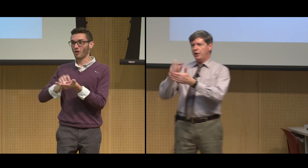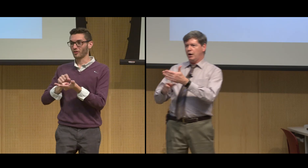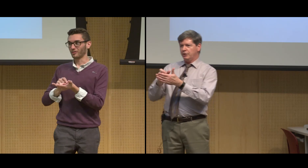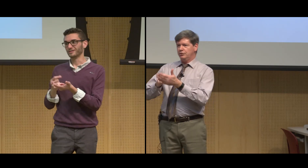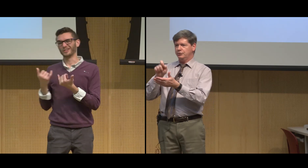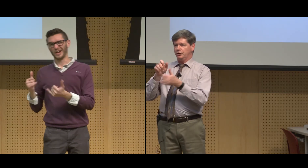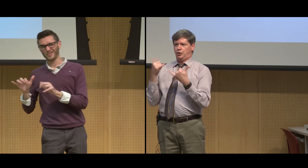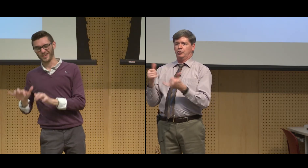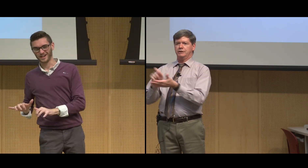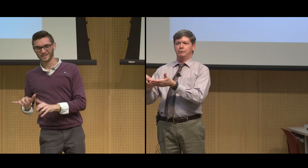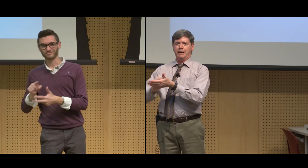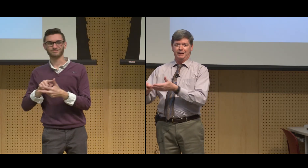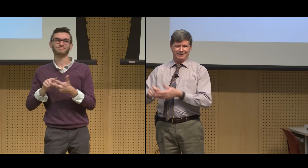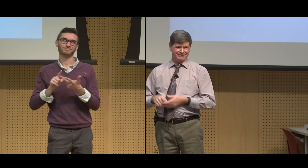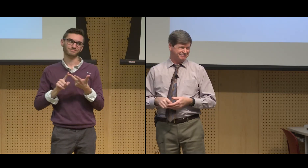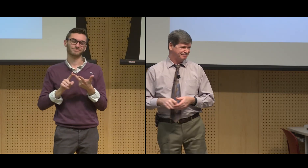and one article you're currently writing.